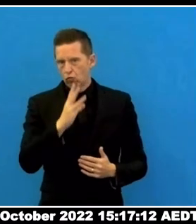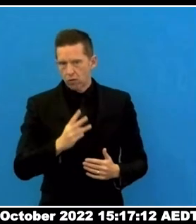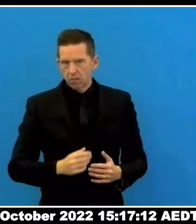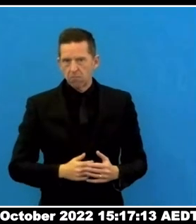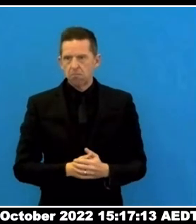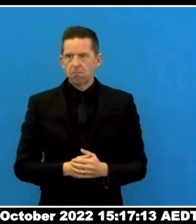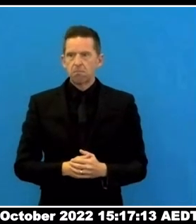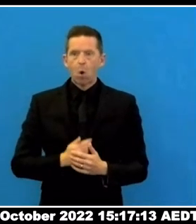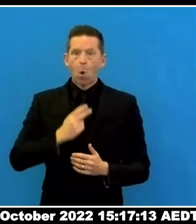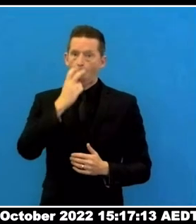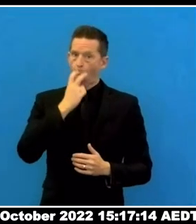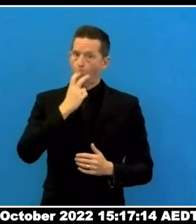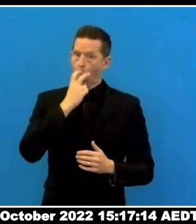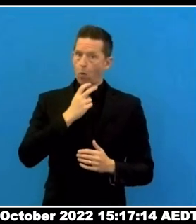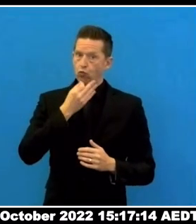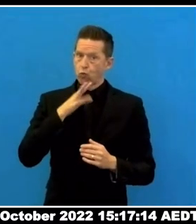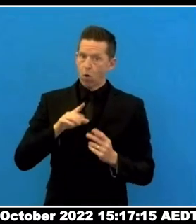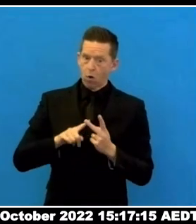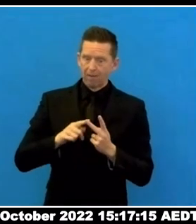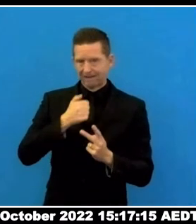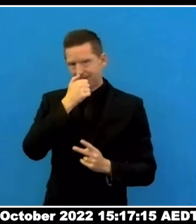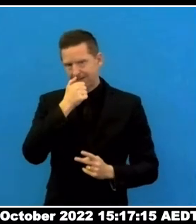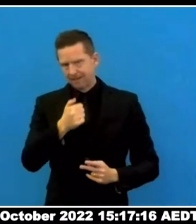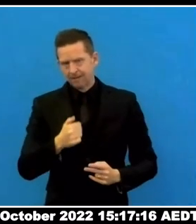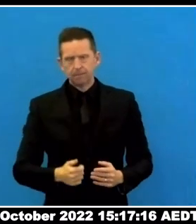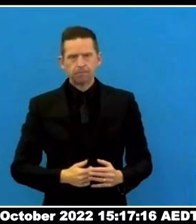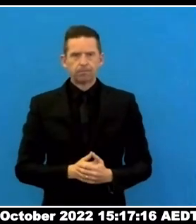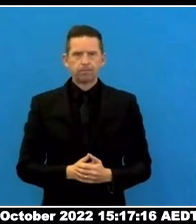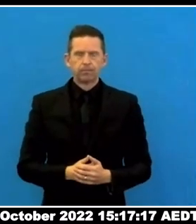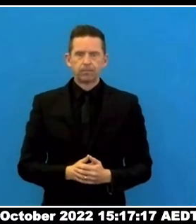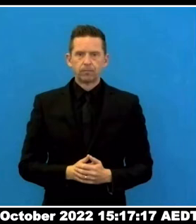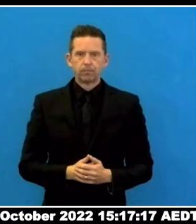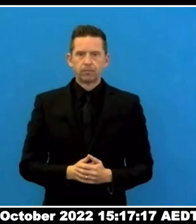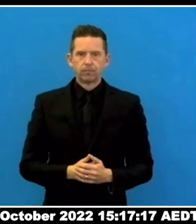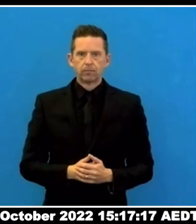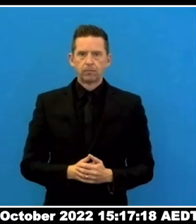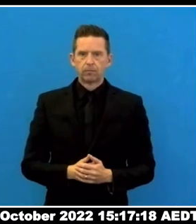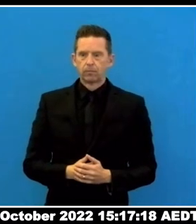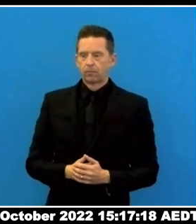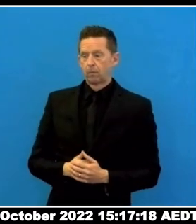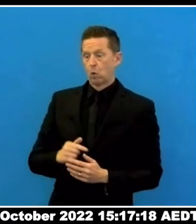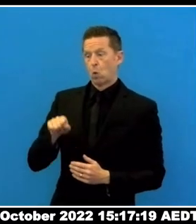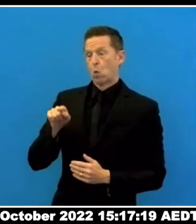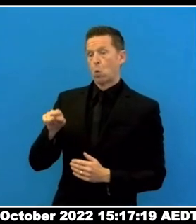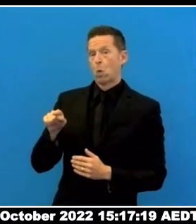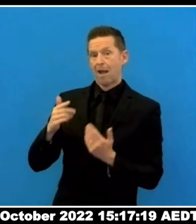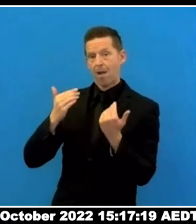My oldest one was 6 years old. And you left Iraq.